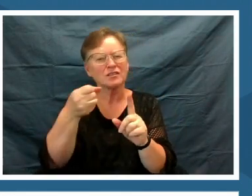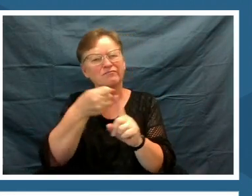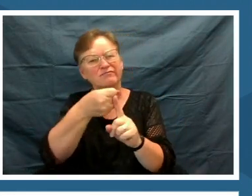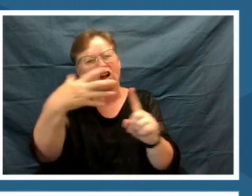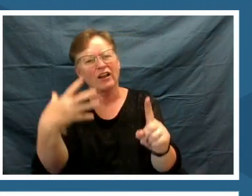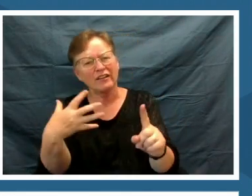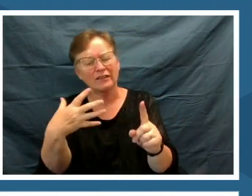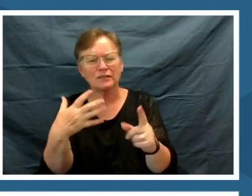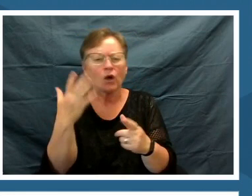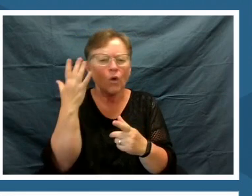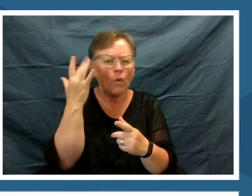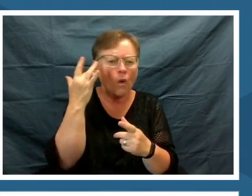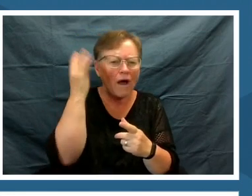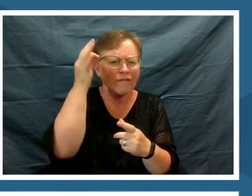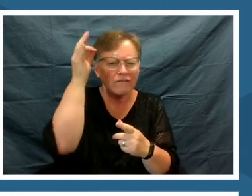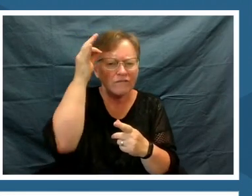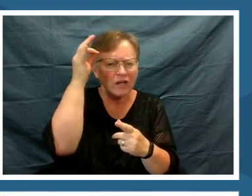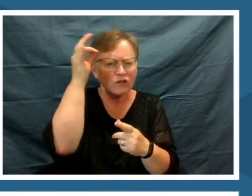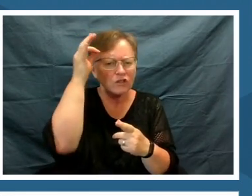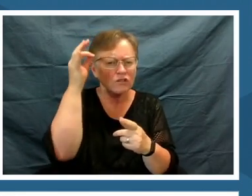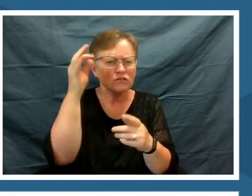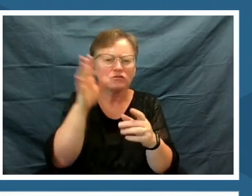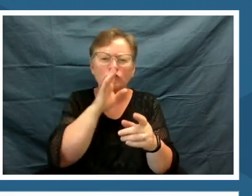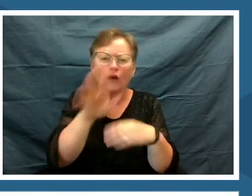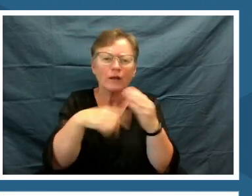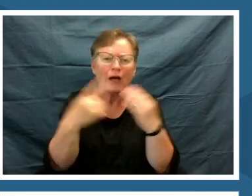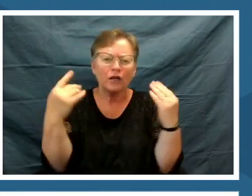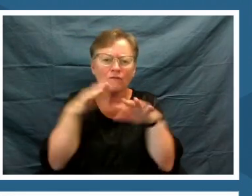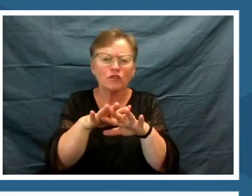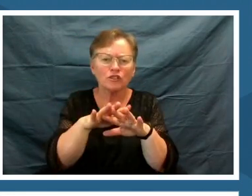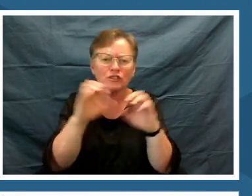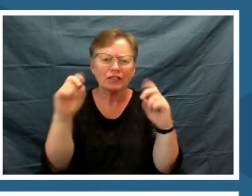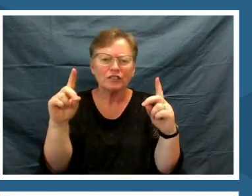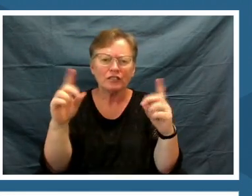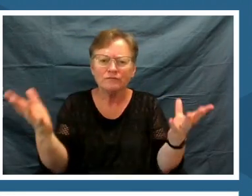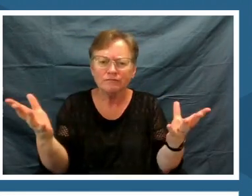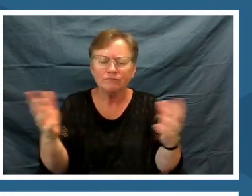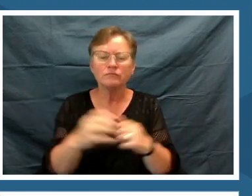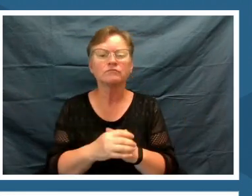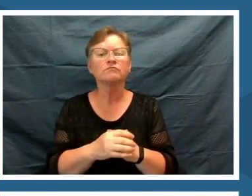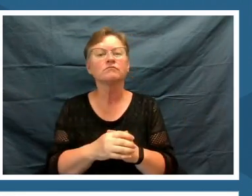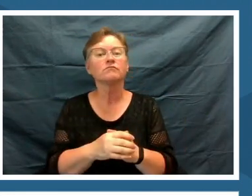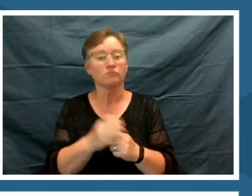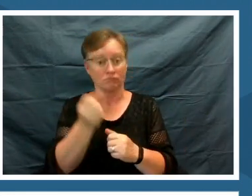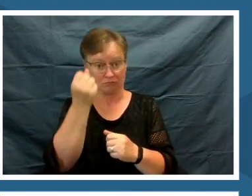convergence education um so over a